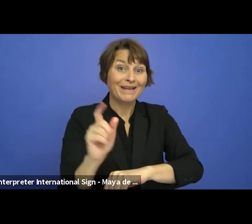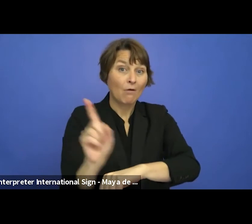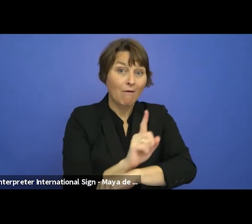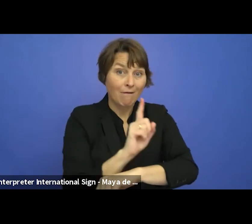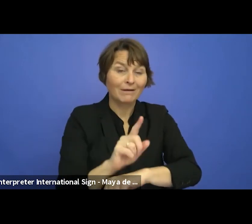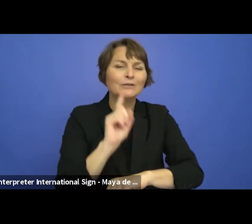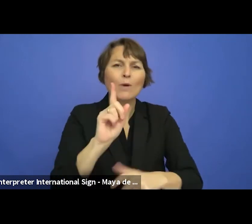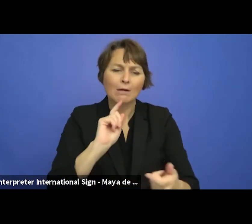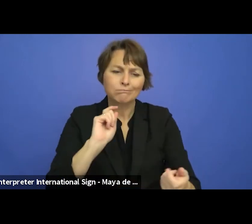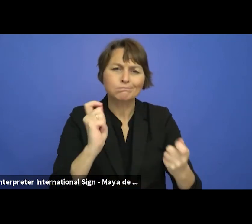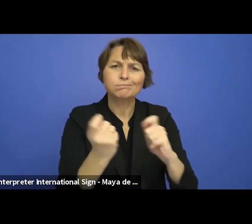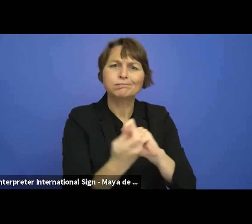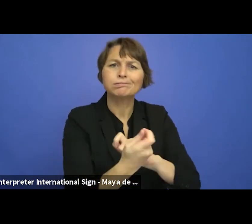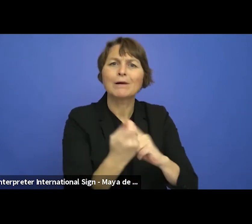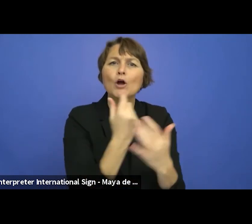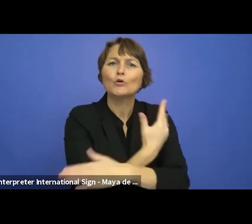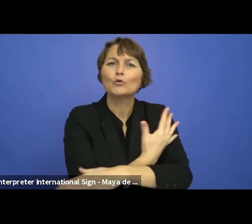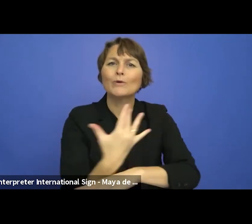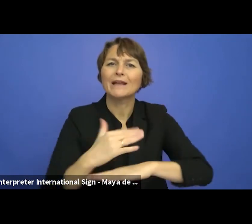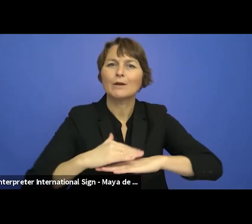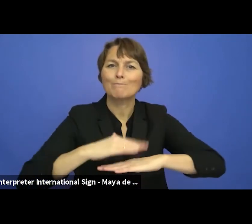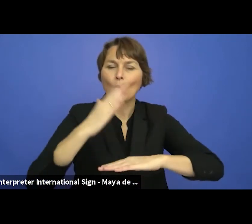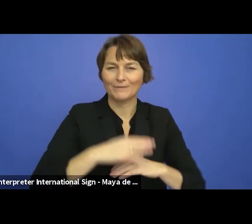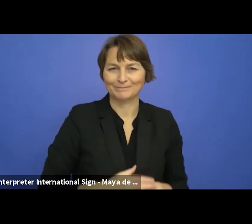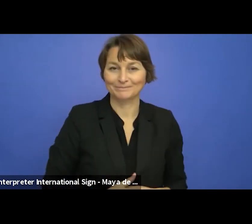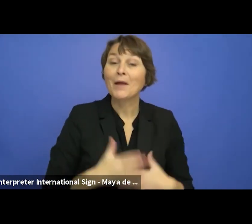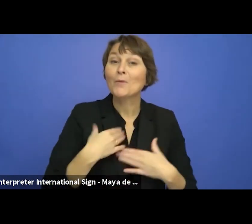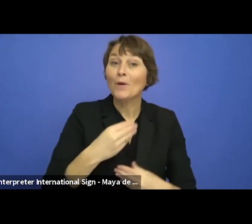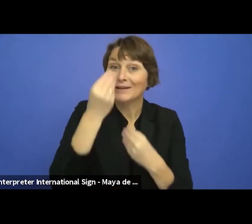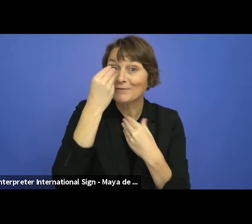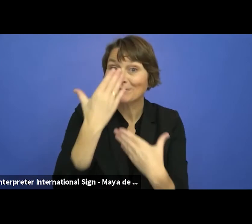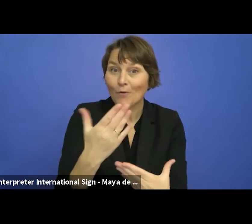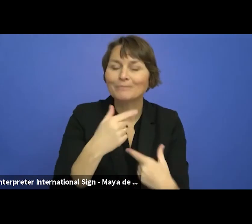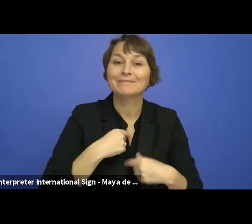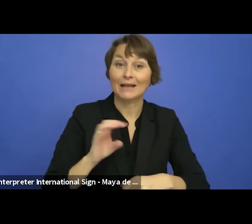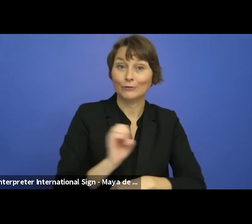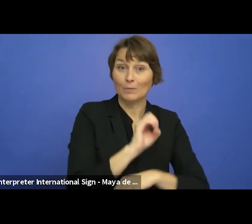I would like to inform you that the European Parliament has approved a resolution in September